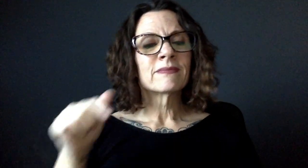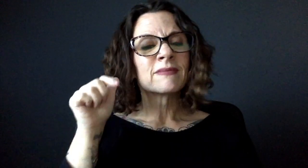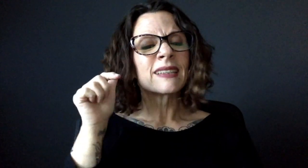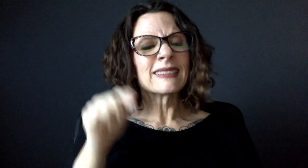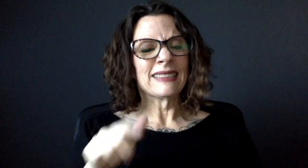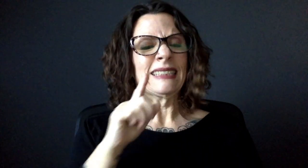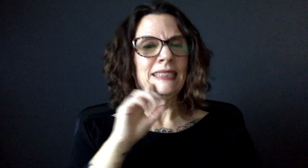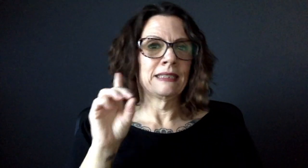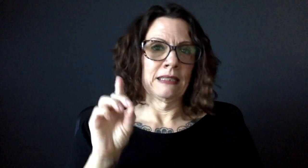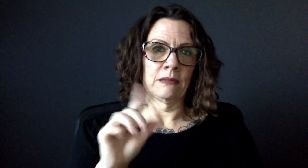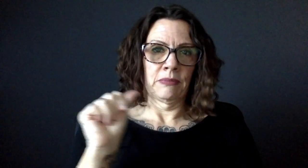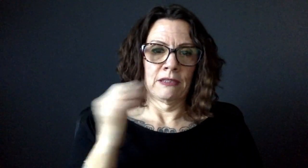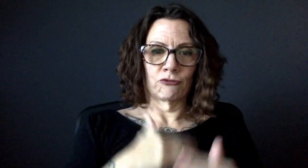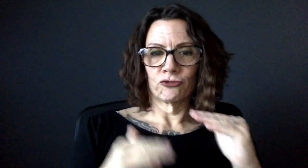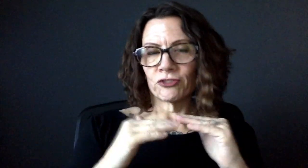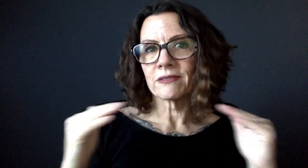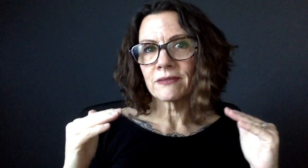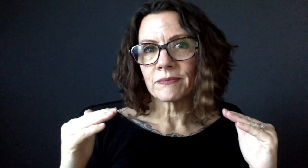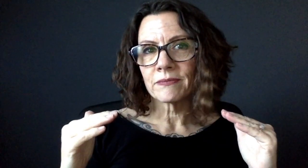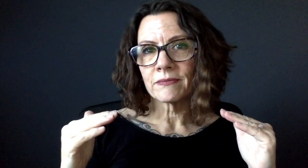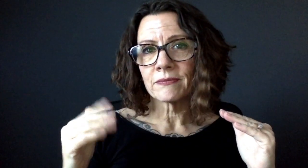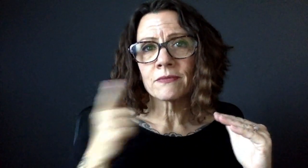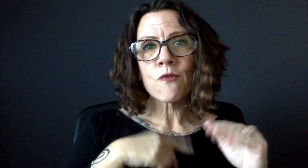This is Disability Justice,